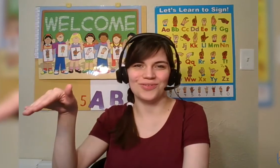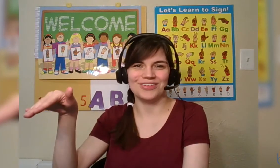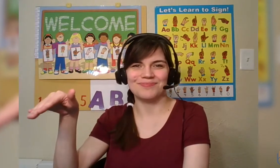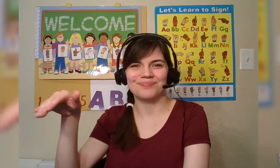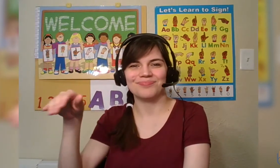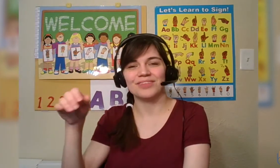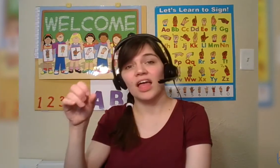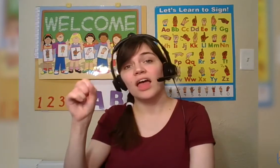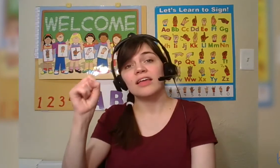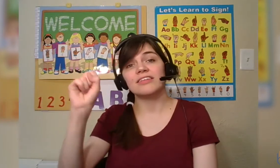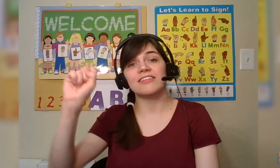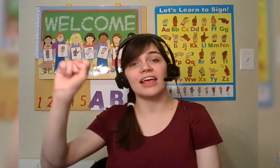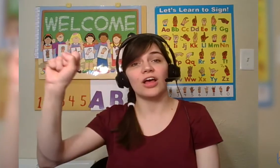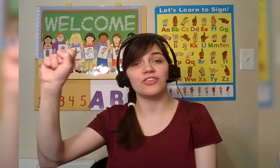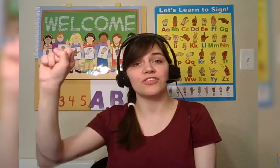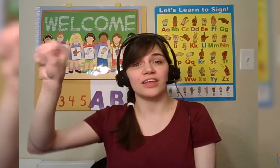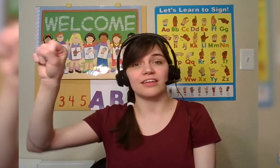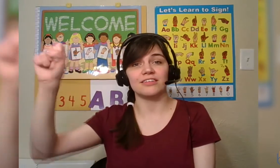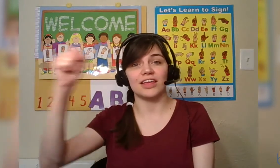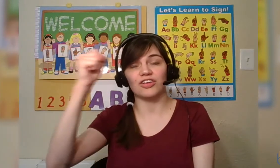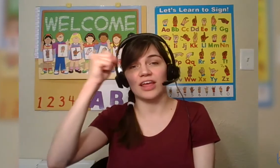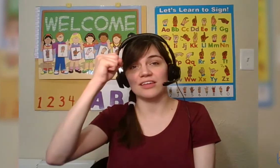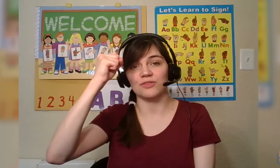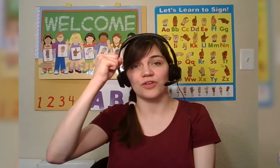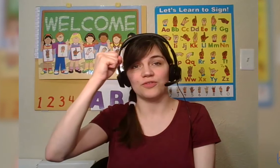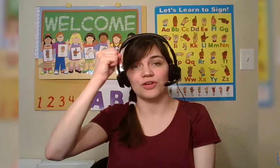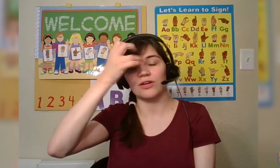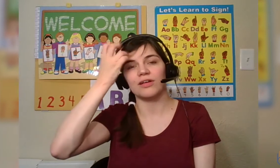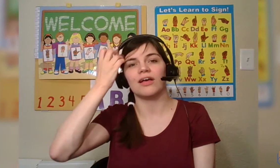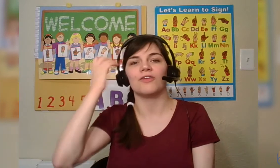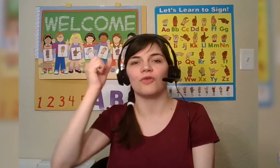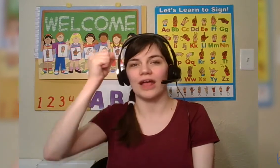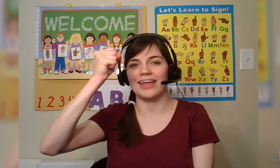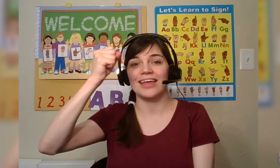To sign, "understand," take your hand in front of your forehead and